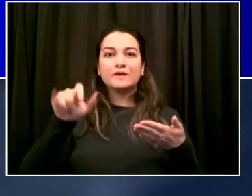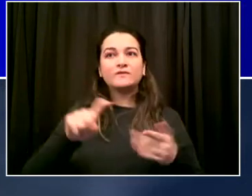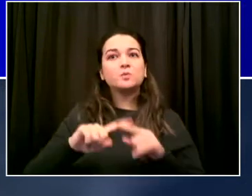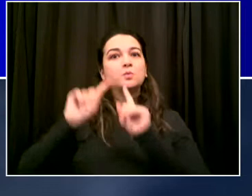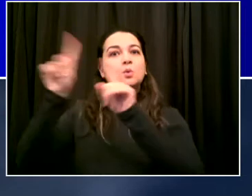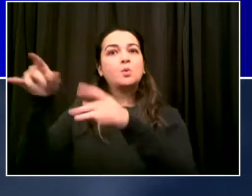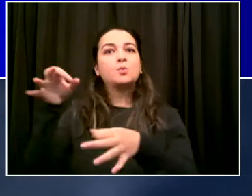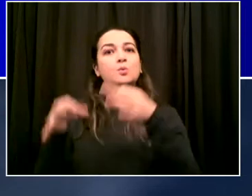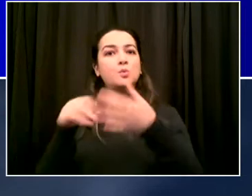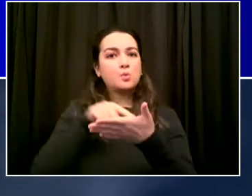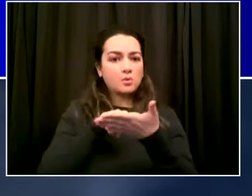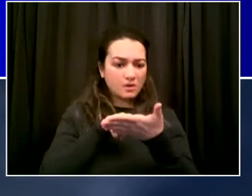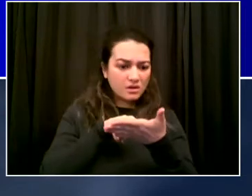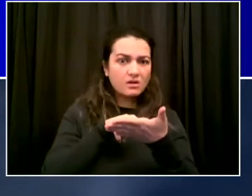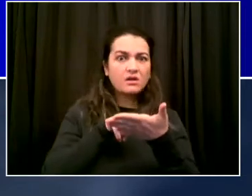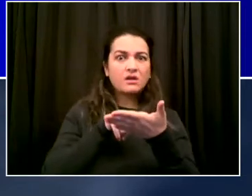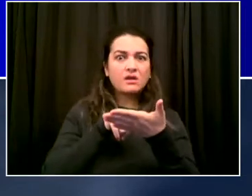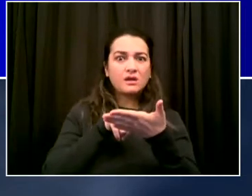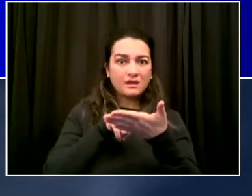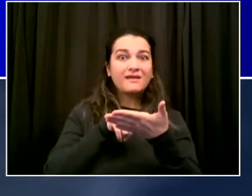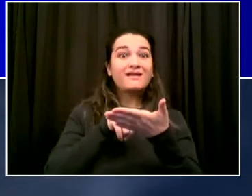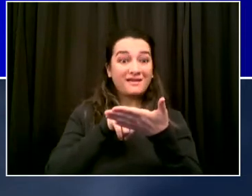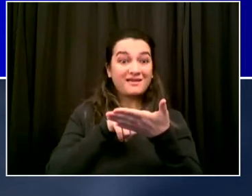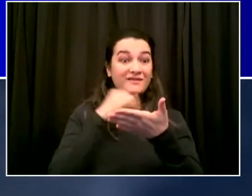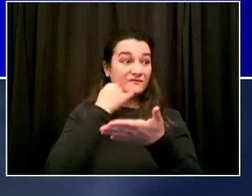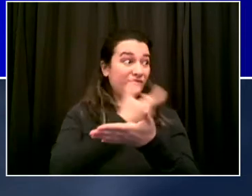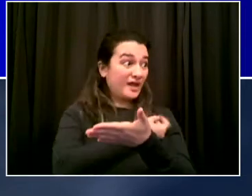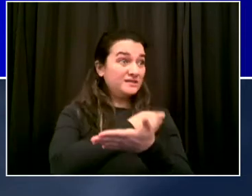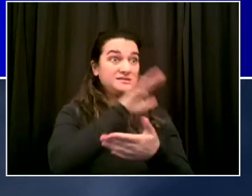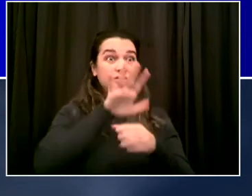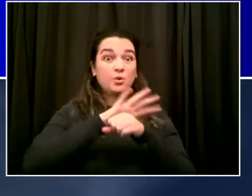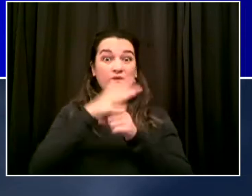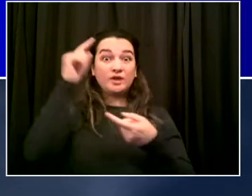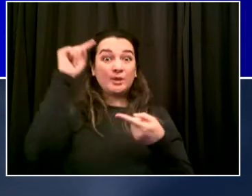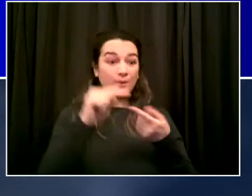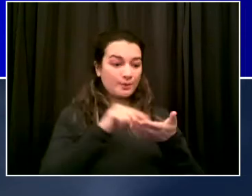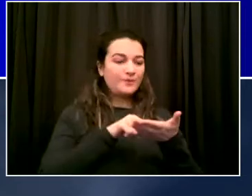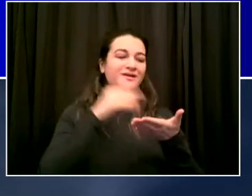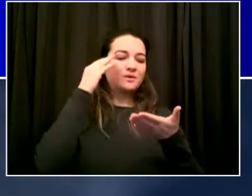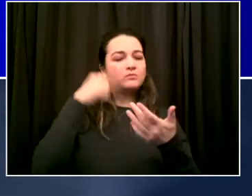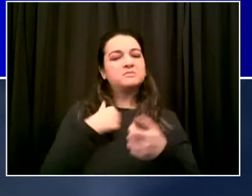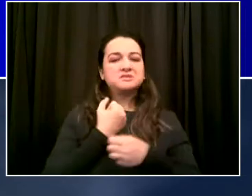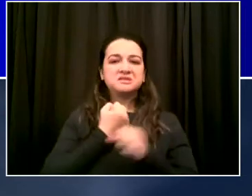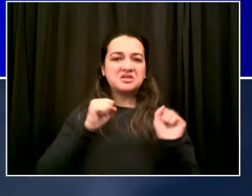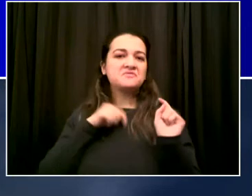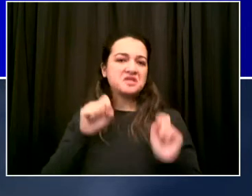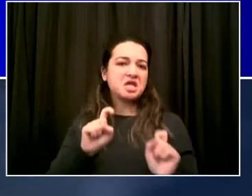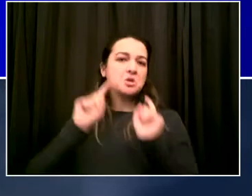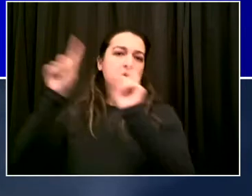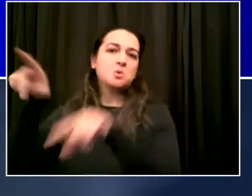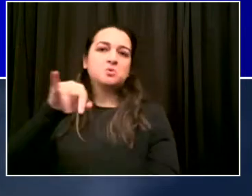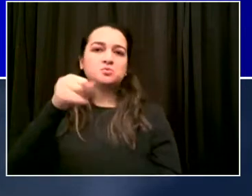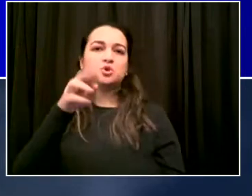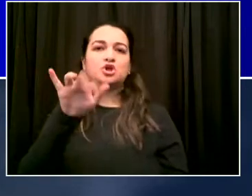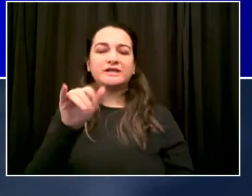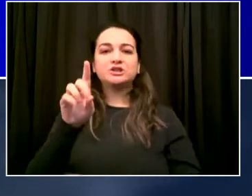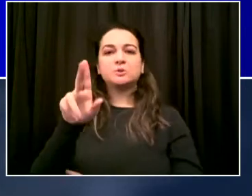CAN DO THAT SAFELY. I WANT TO THANK SOME OF MY COLLEAGUES IN GOVERNMENT,